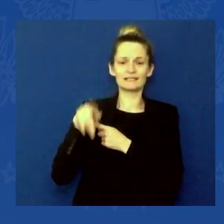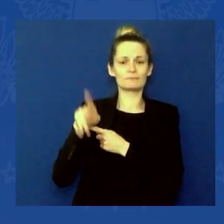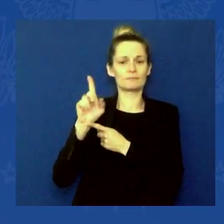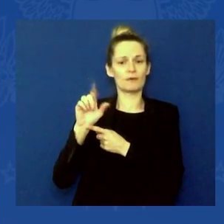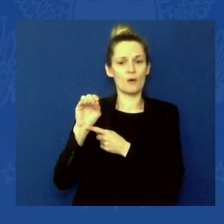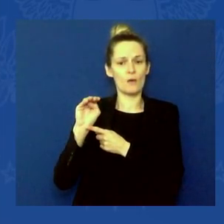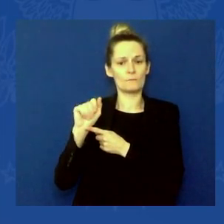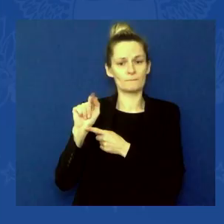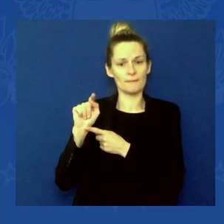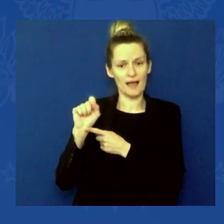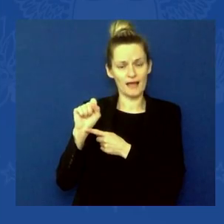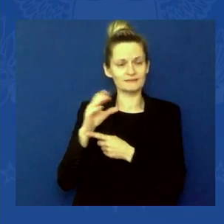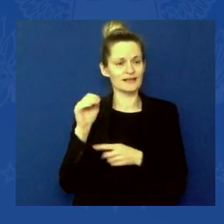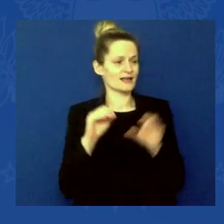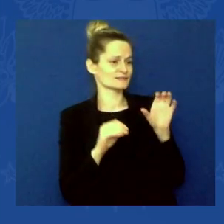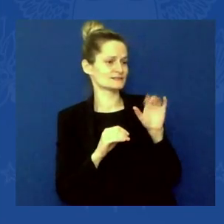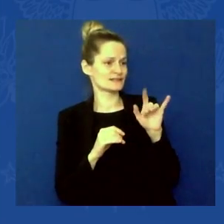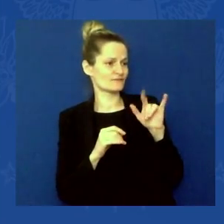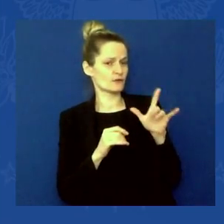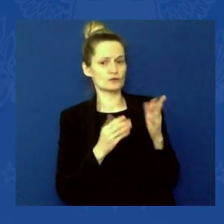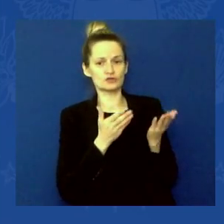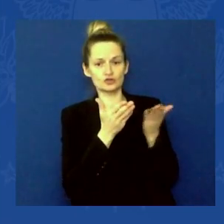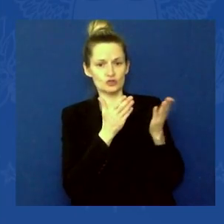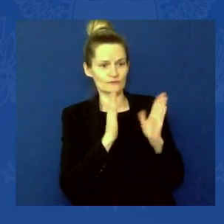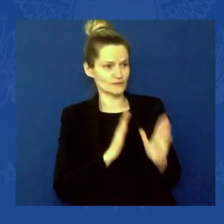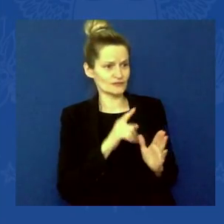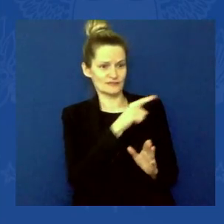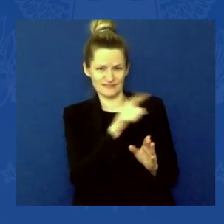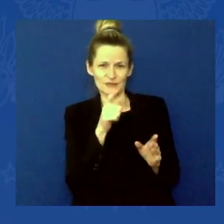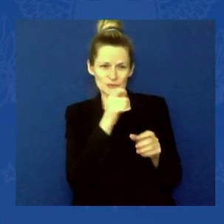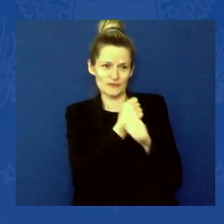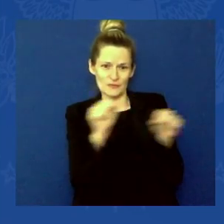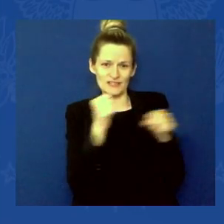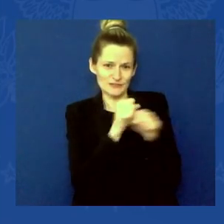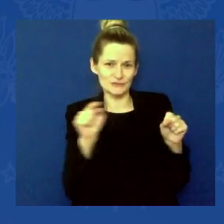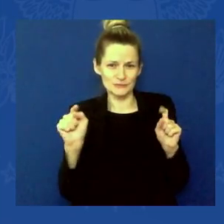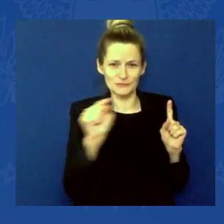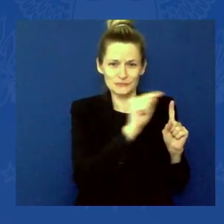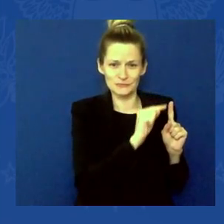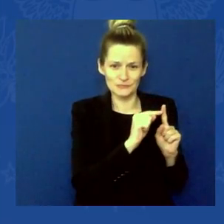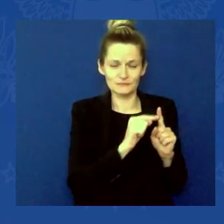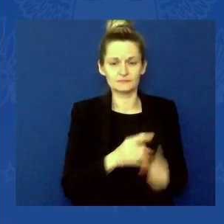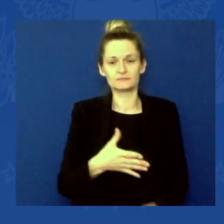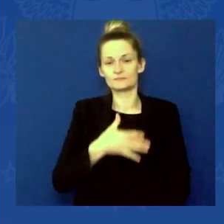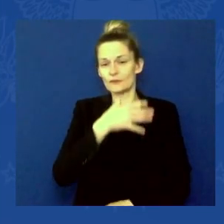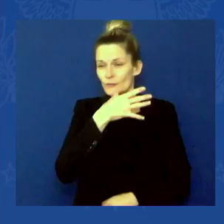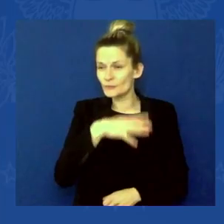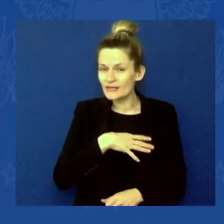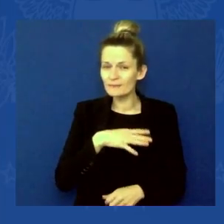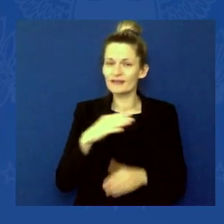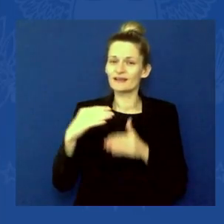our Afghan partners, vulnerable Afghans -- such as women leaders and journalists -- what we are doing is extraordinary,